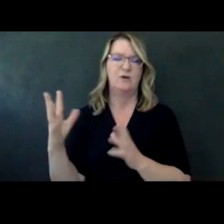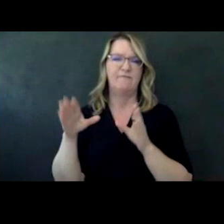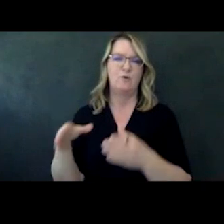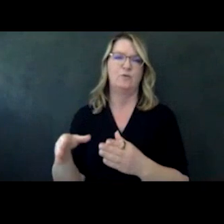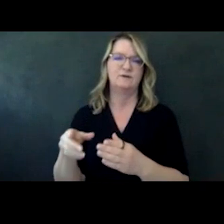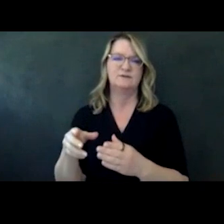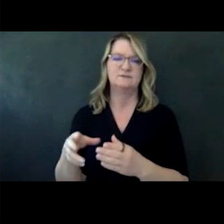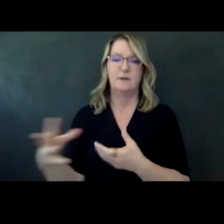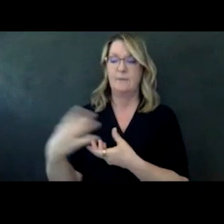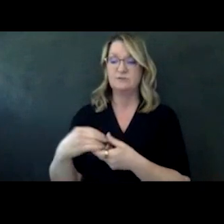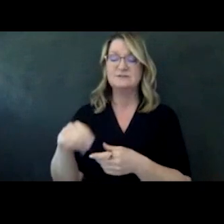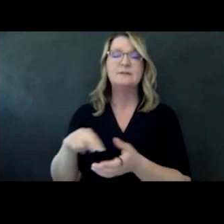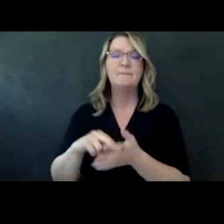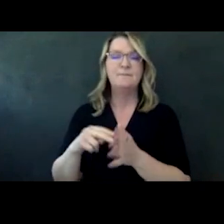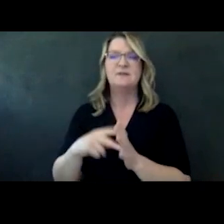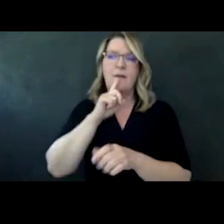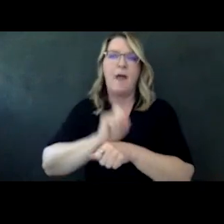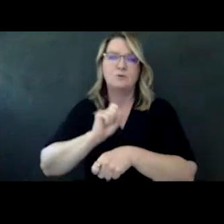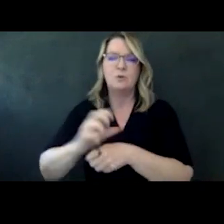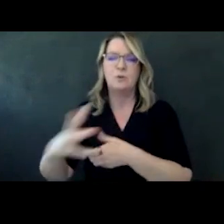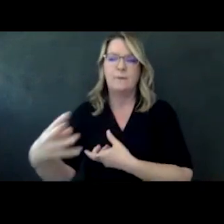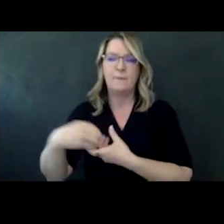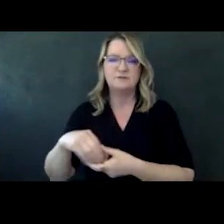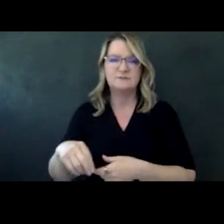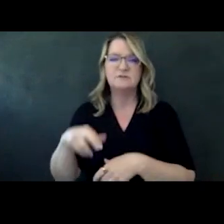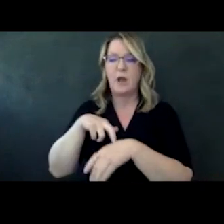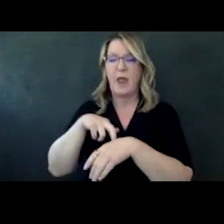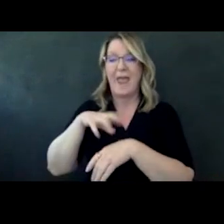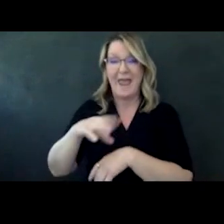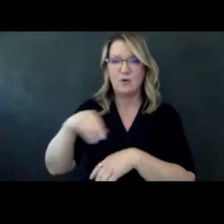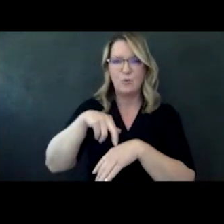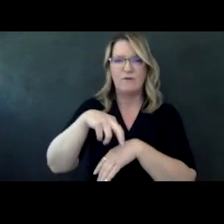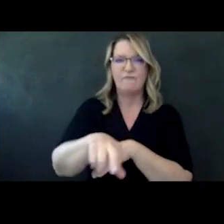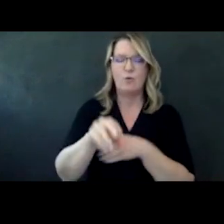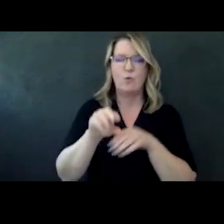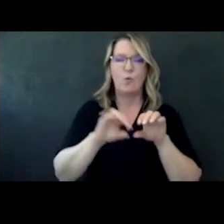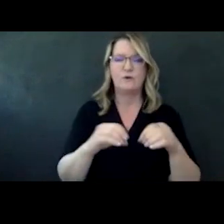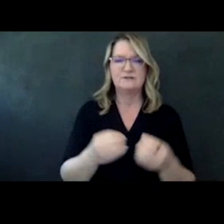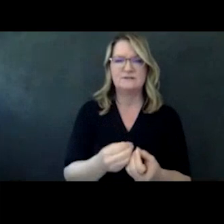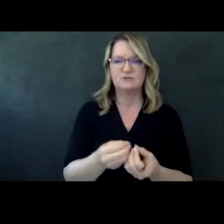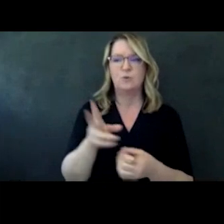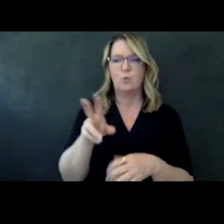participants and referral organizations that refer individuals to your project. You need to make sure